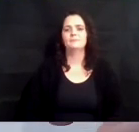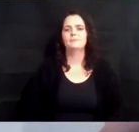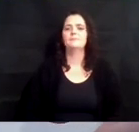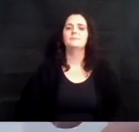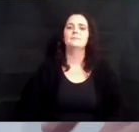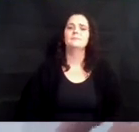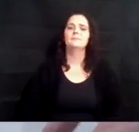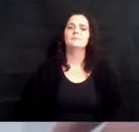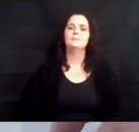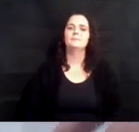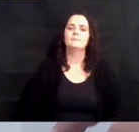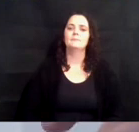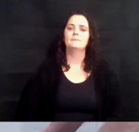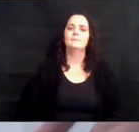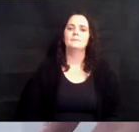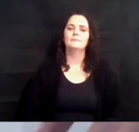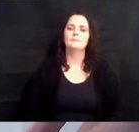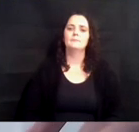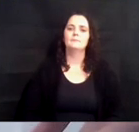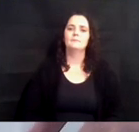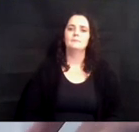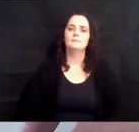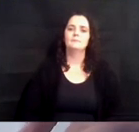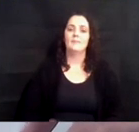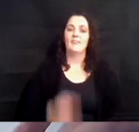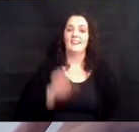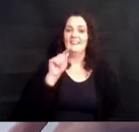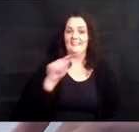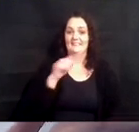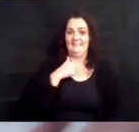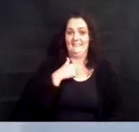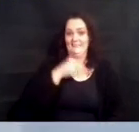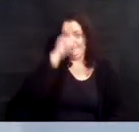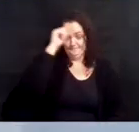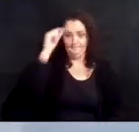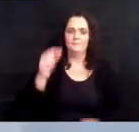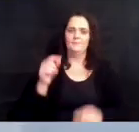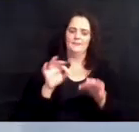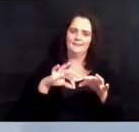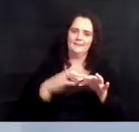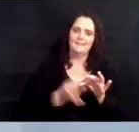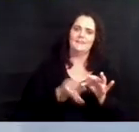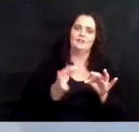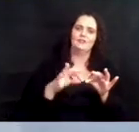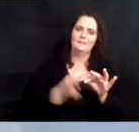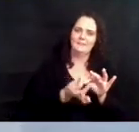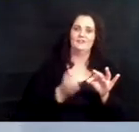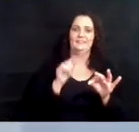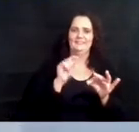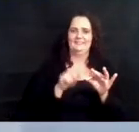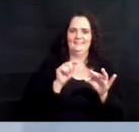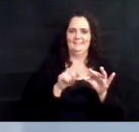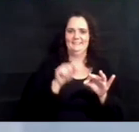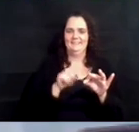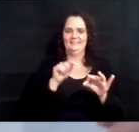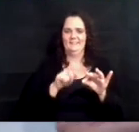Okay, so that we'll be able to stitch and keep separate so we can move against the body.